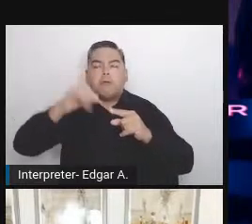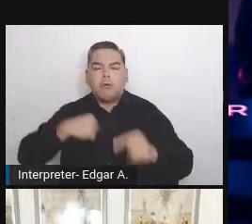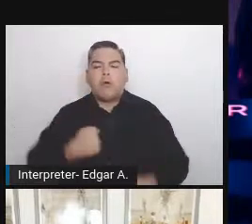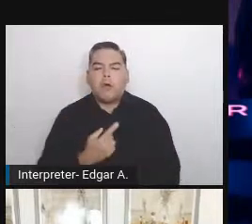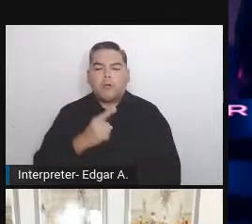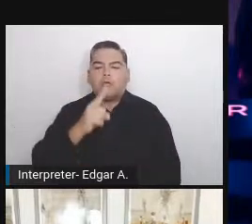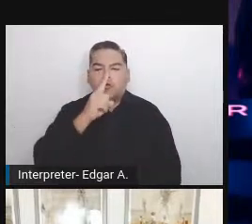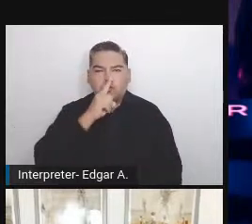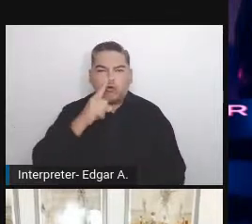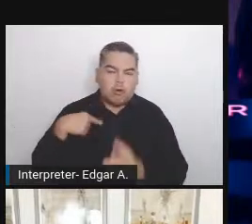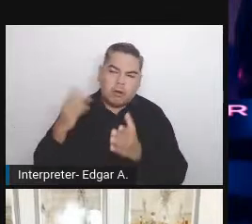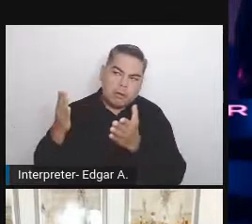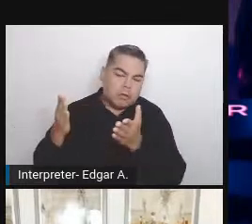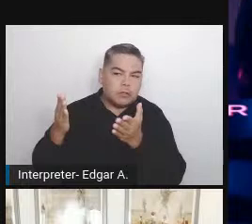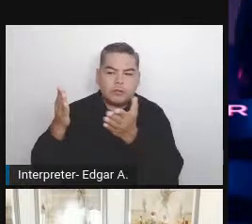subscribe,